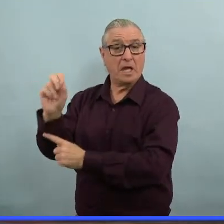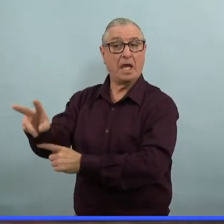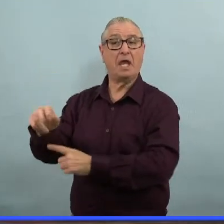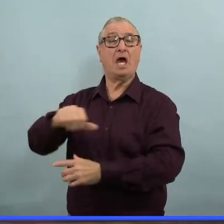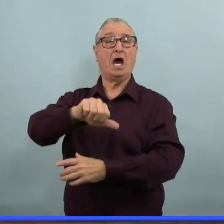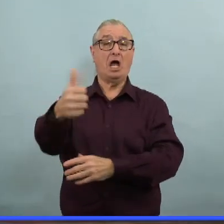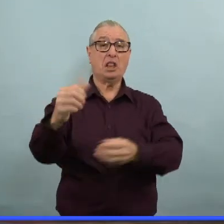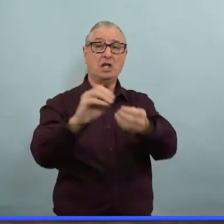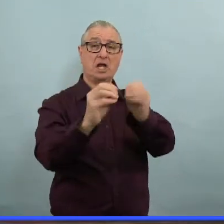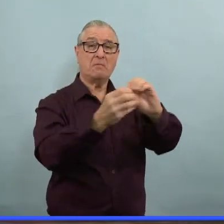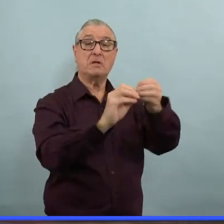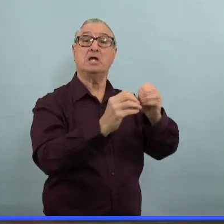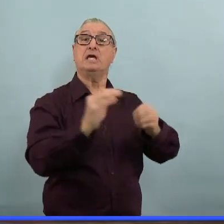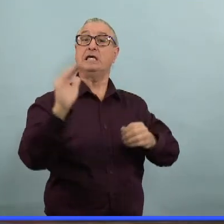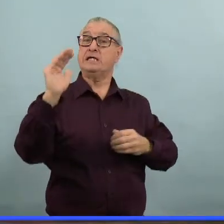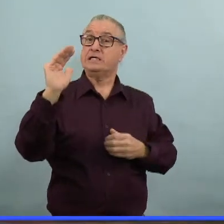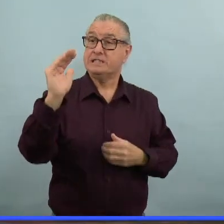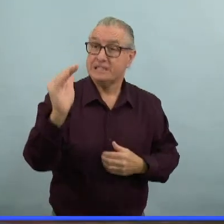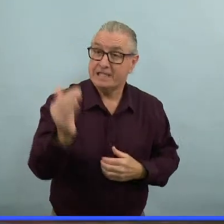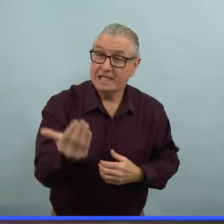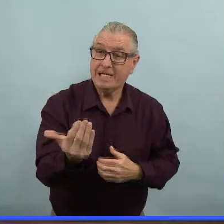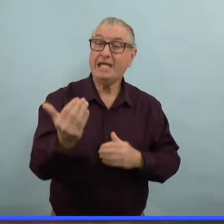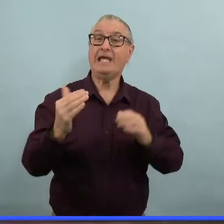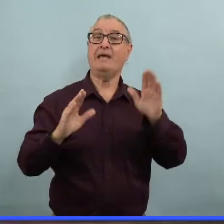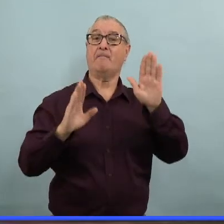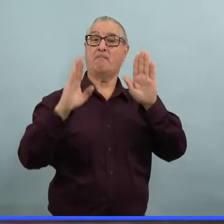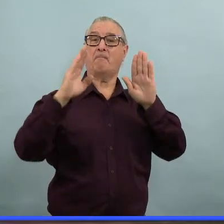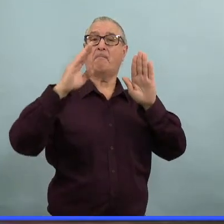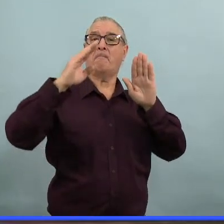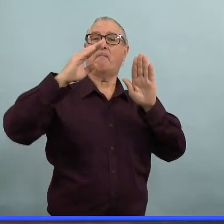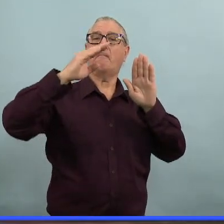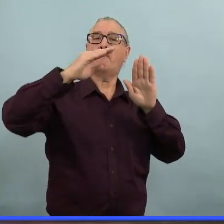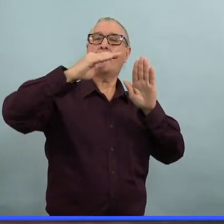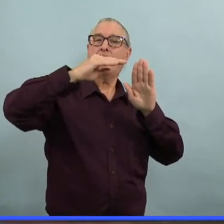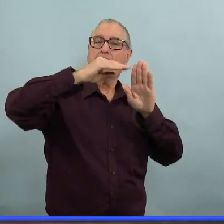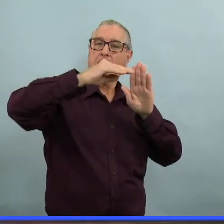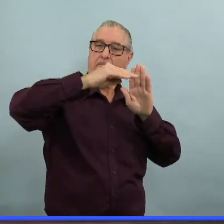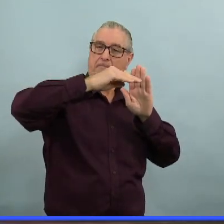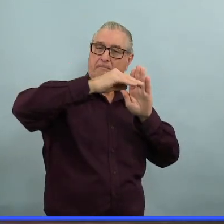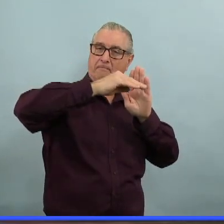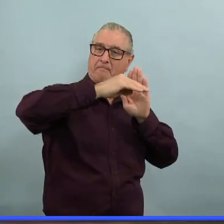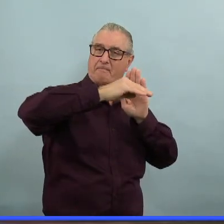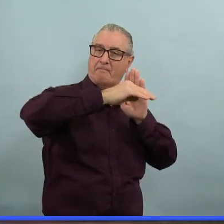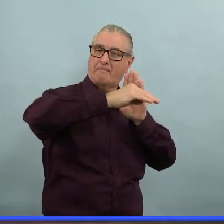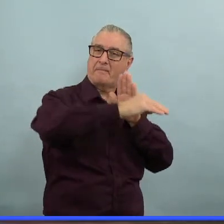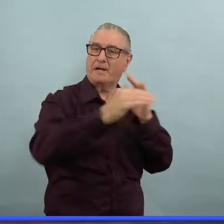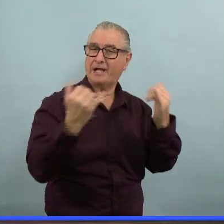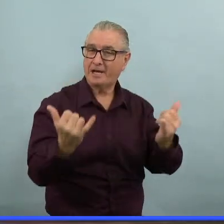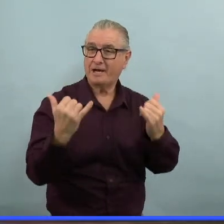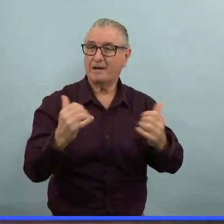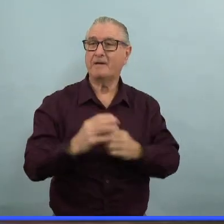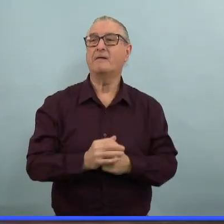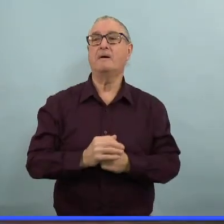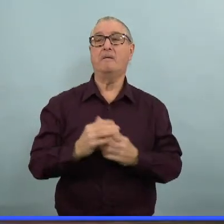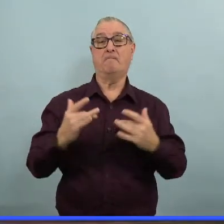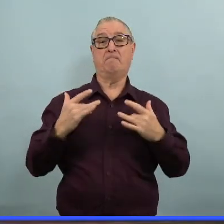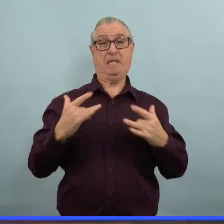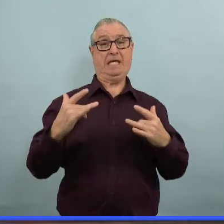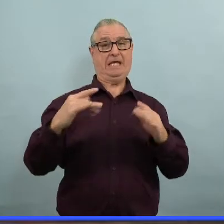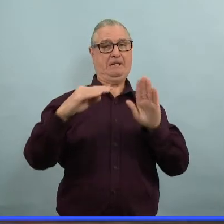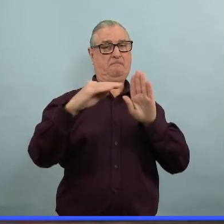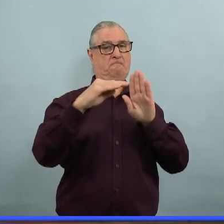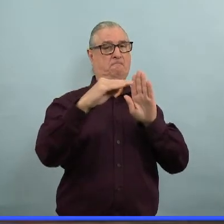we still see an icu some of that slowing trend but still upwards so we can move cautiously